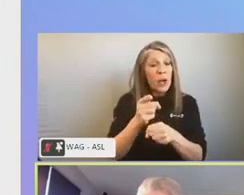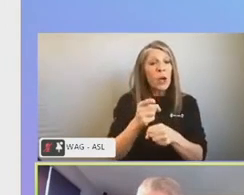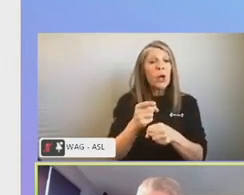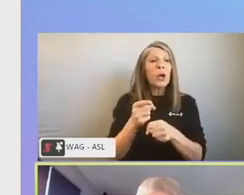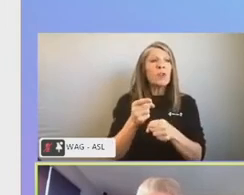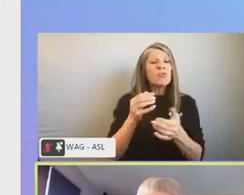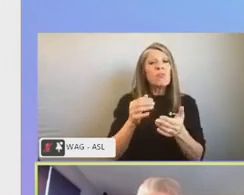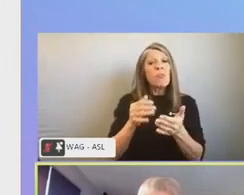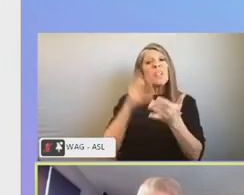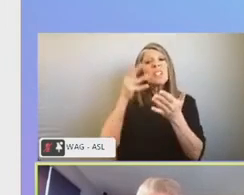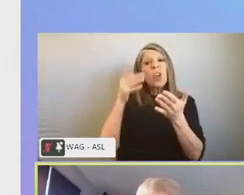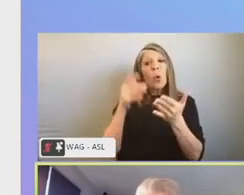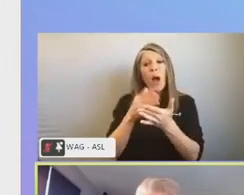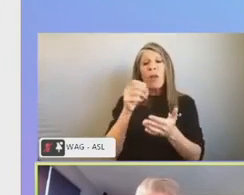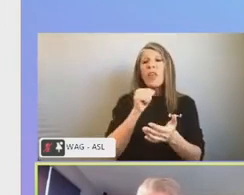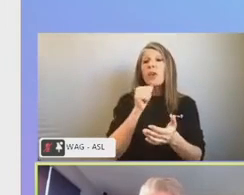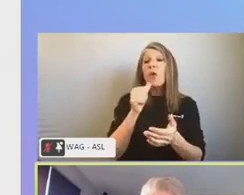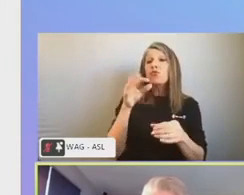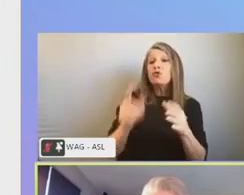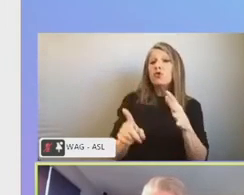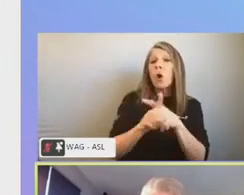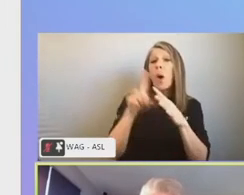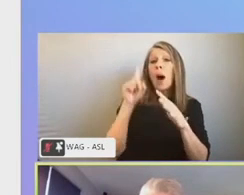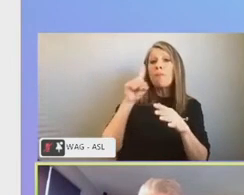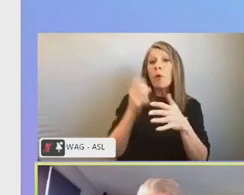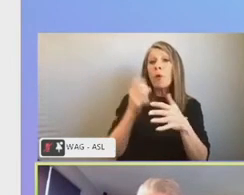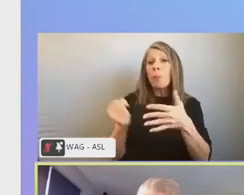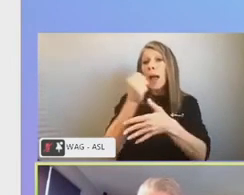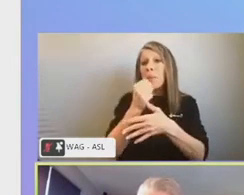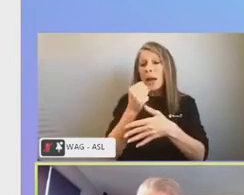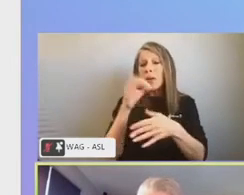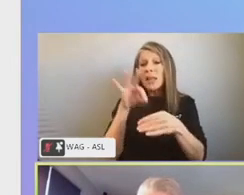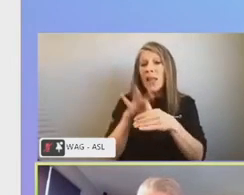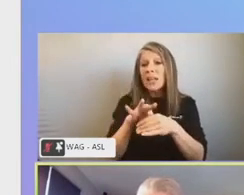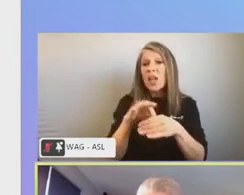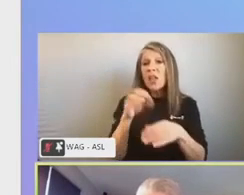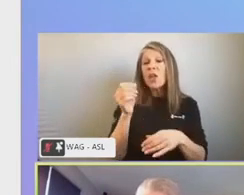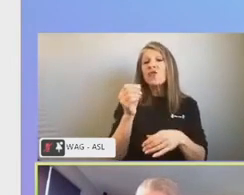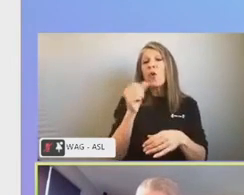out their their local elections, which might not happen every year or might happen year. It in an odd